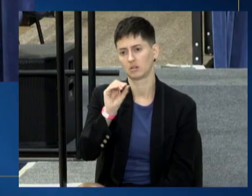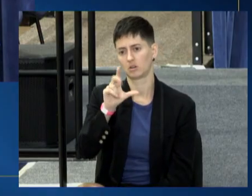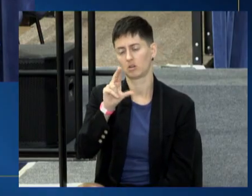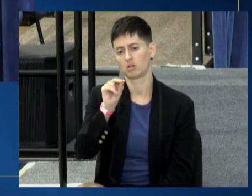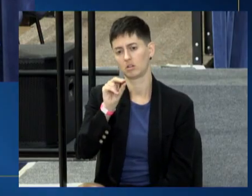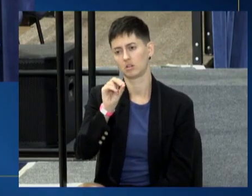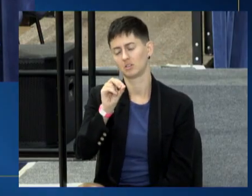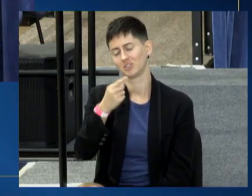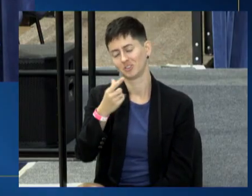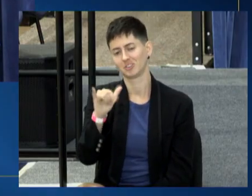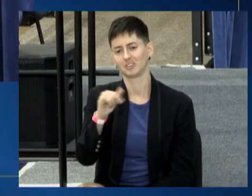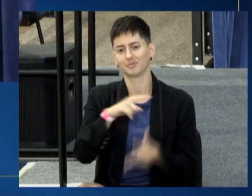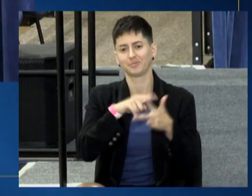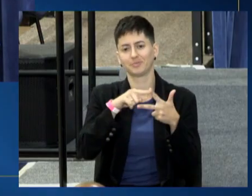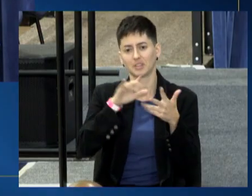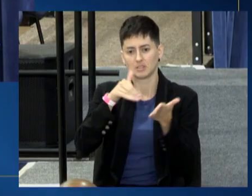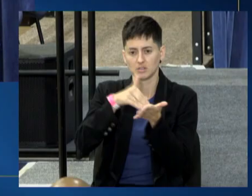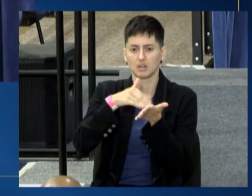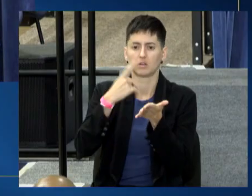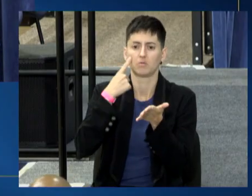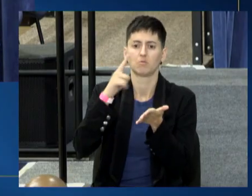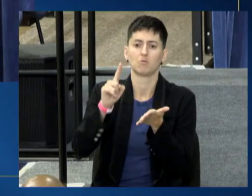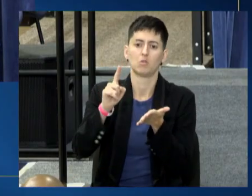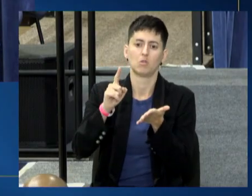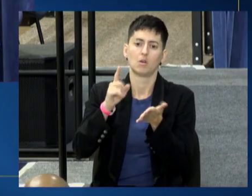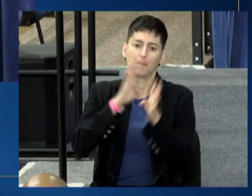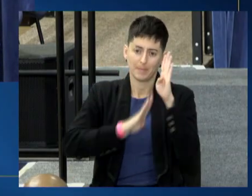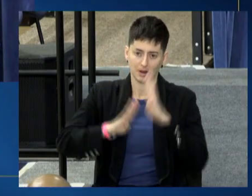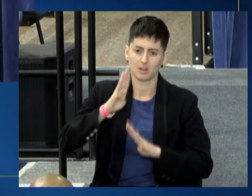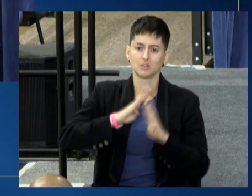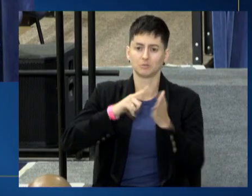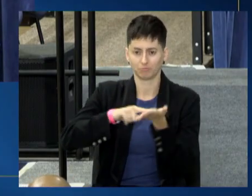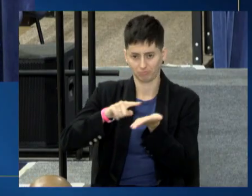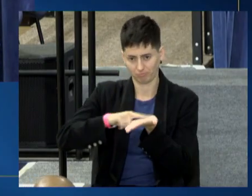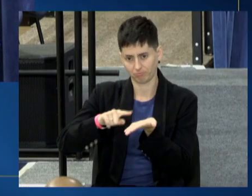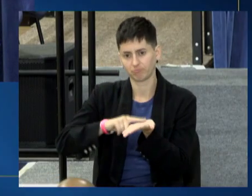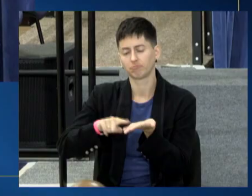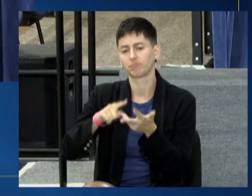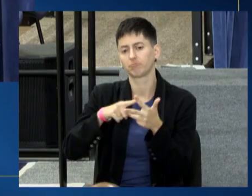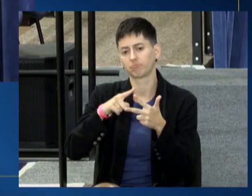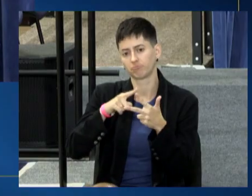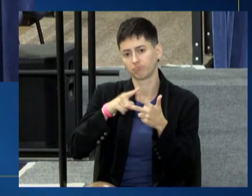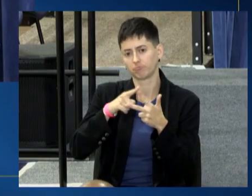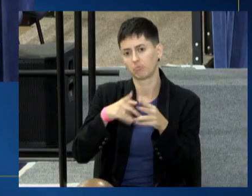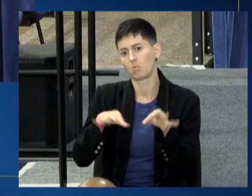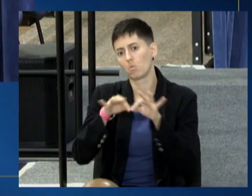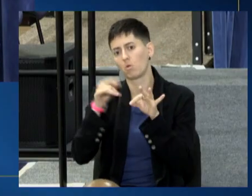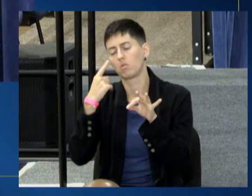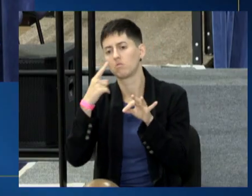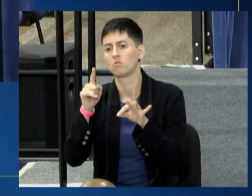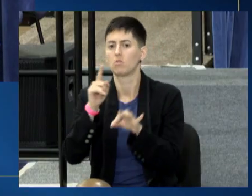is super exciting. Immunotherapies, adoptive t-cell therapies, vaccines. And then we have CDR,